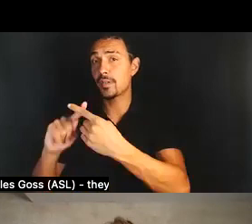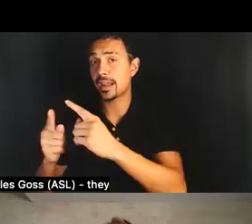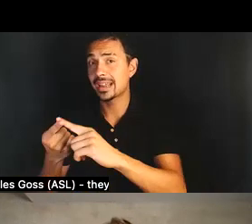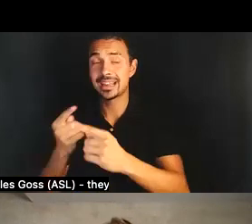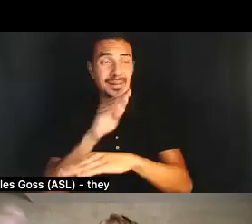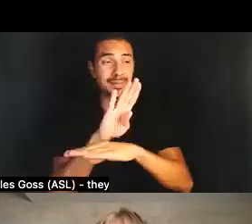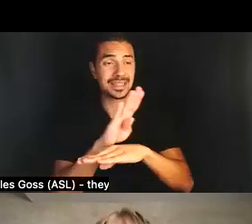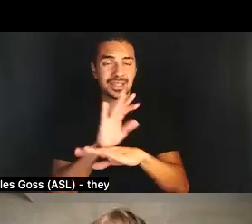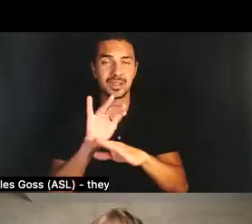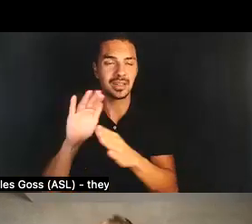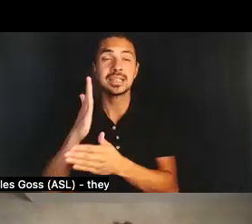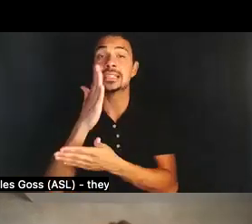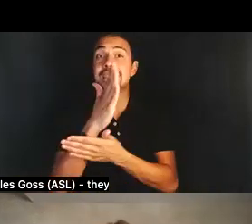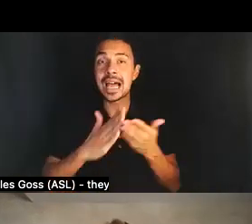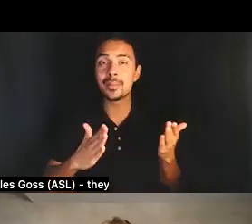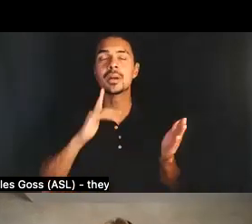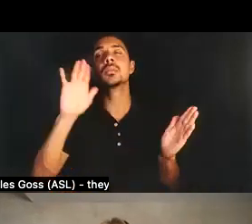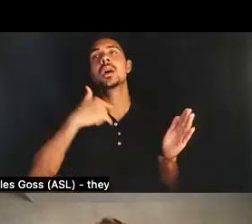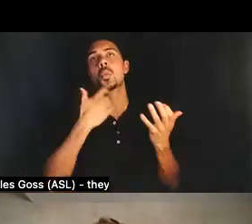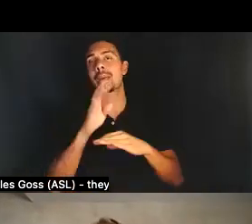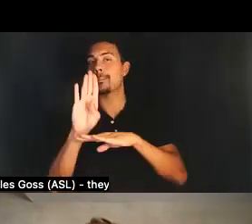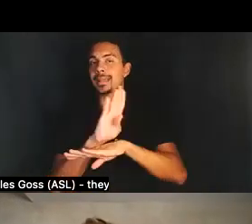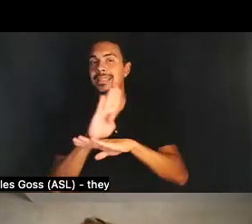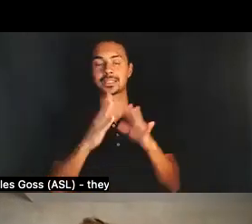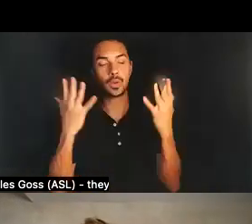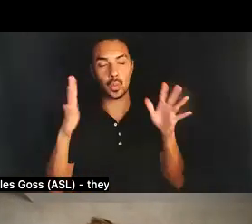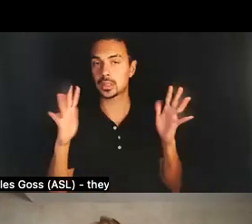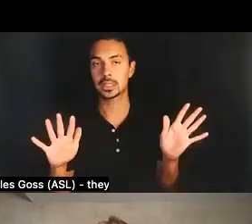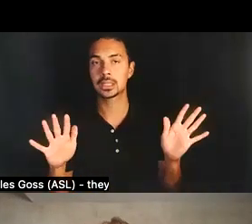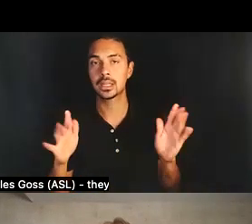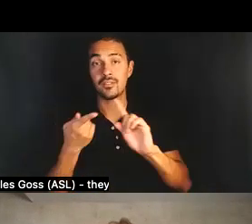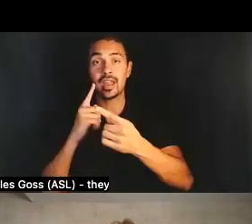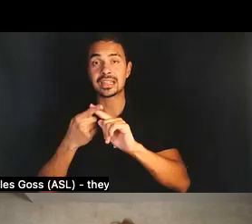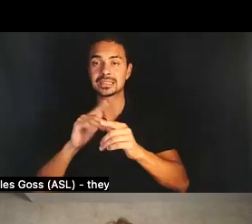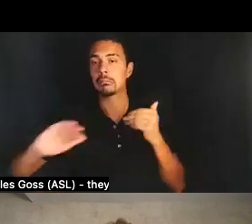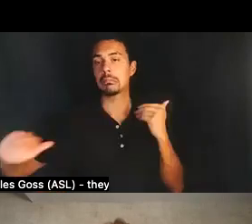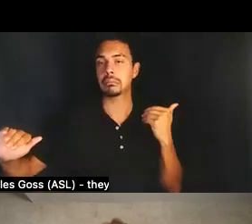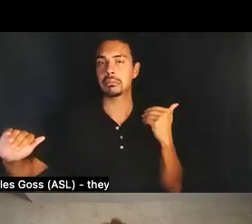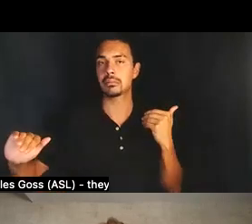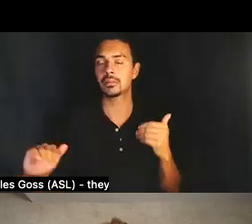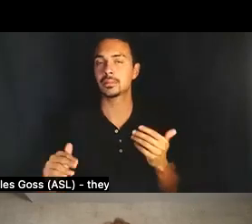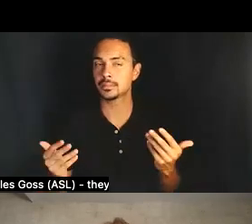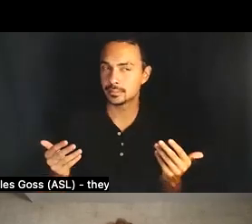business into it. Or I only want to form a business relationship, or some form of transactional relationship